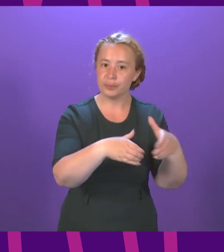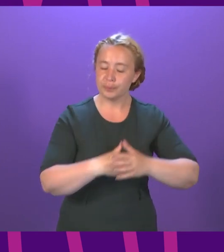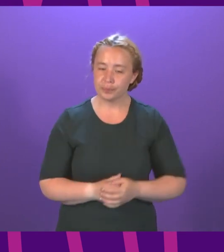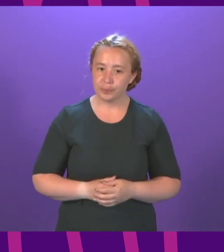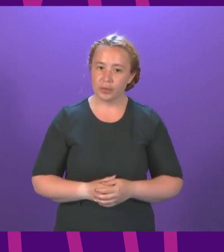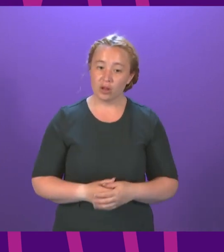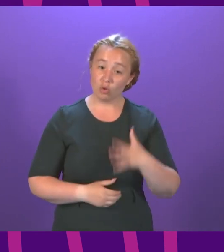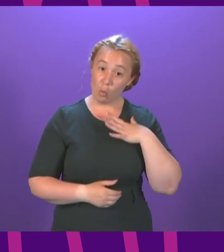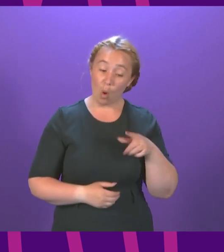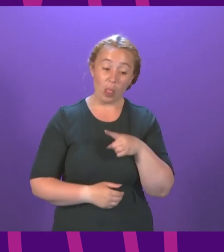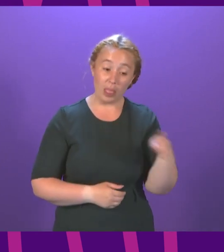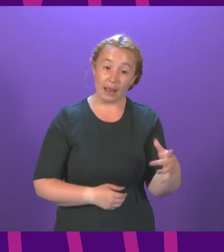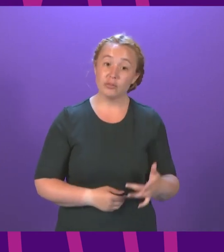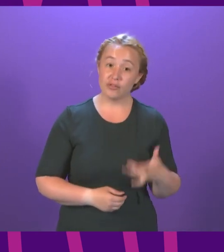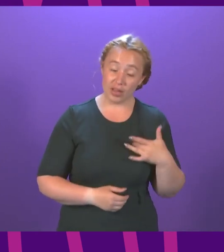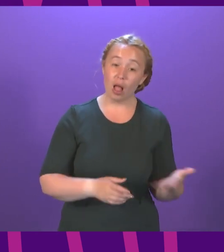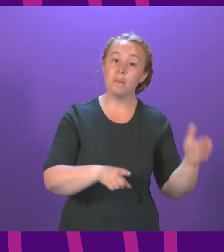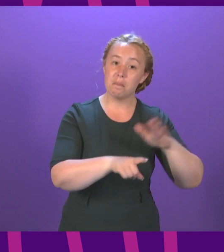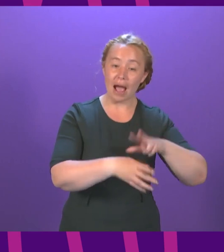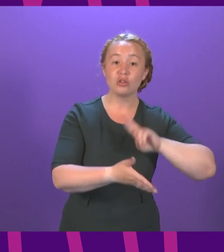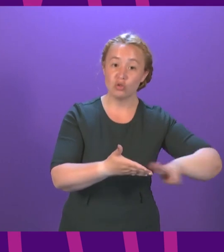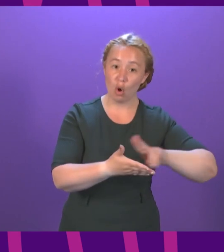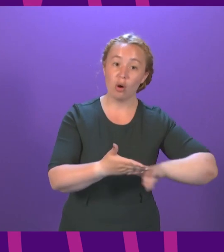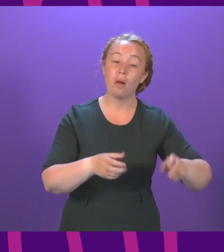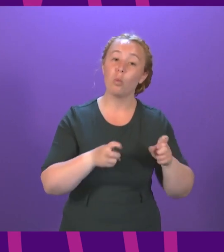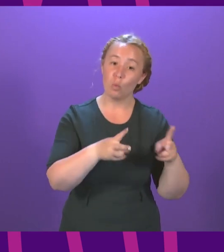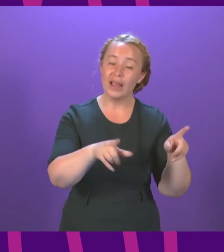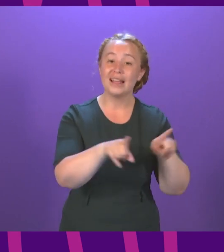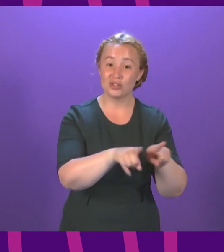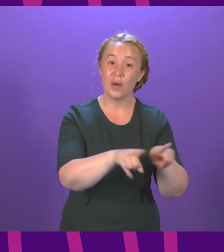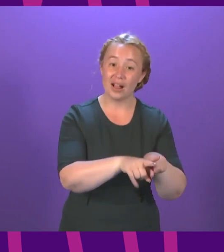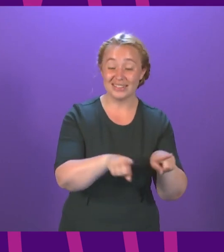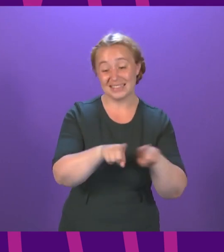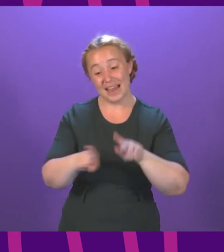they, too, can get back a normal way of living, in the way that the rest of us hope to do.